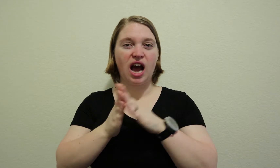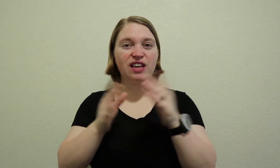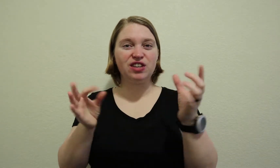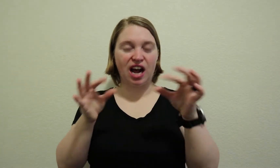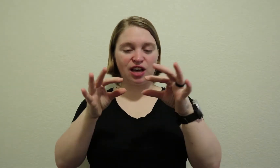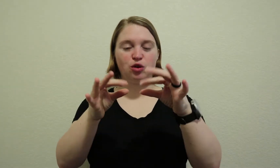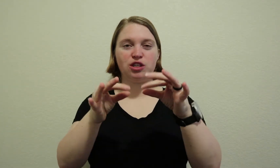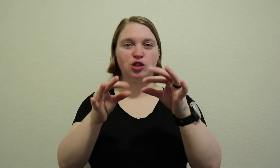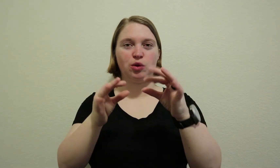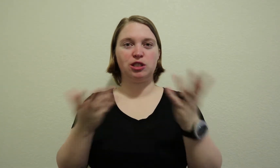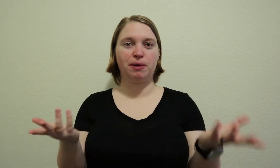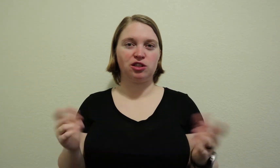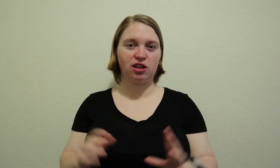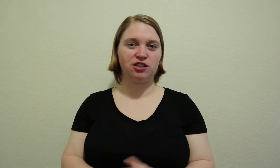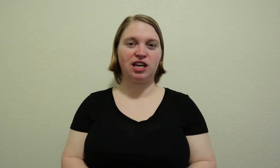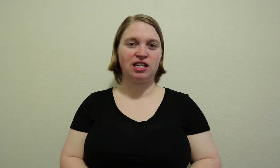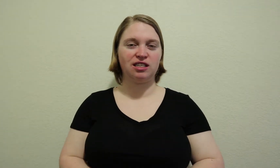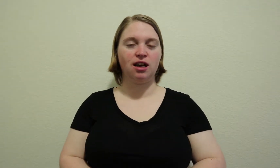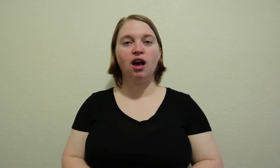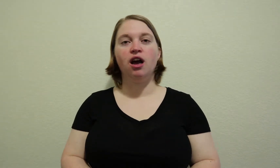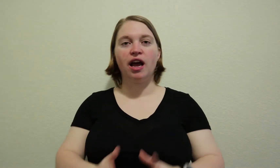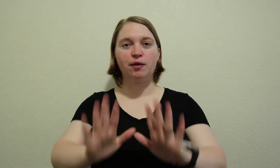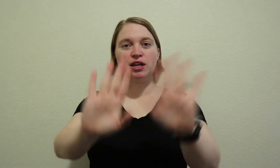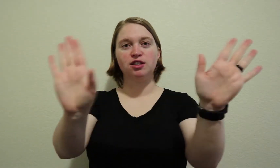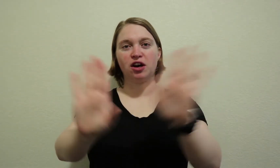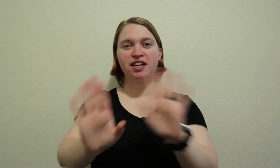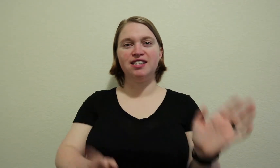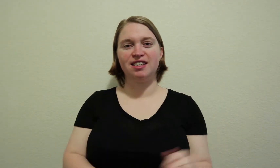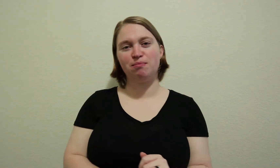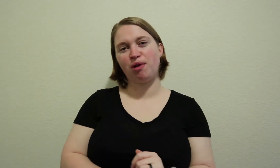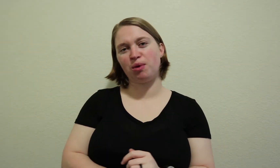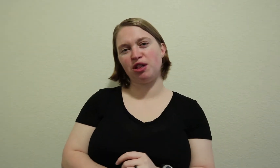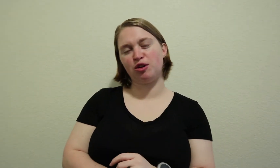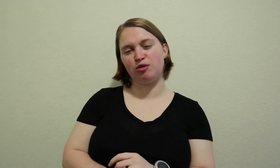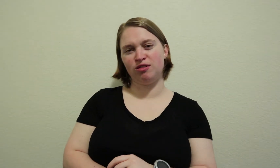Even I couldn't squeeze it back together and anyway sorry, probably a little